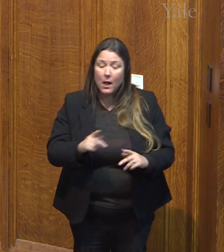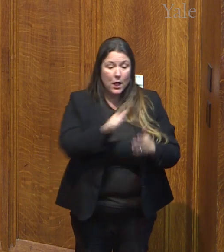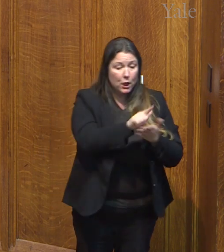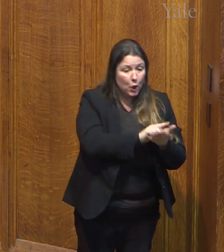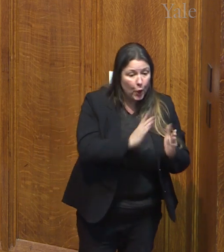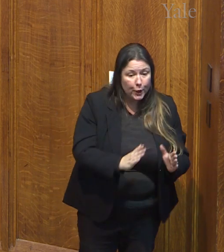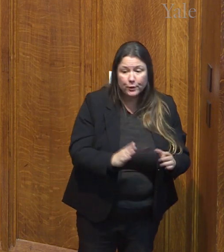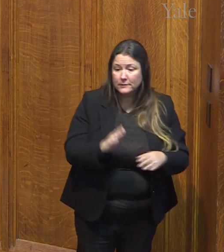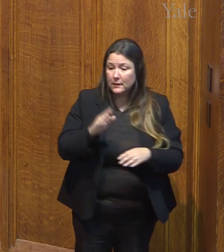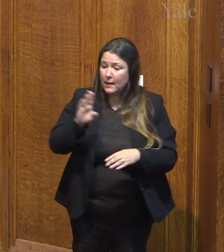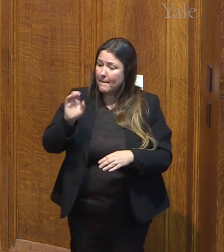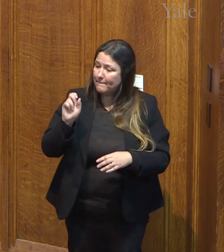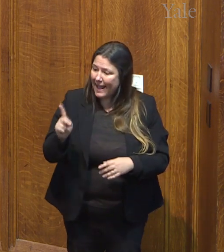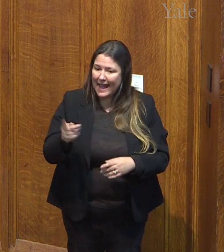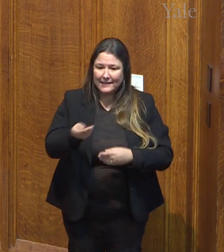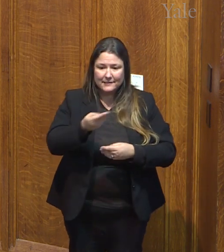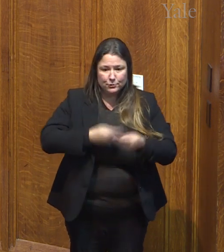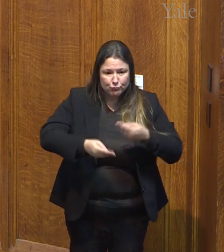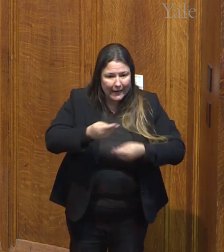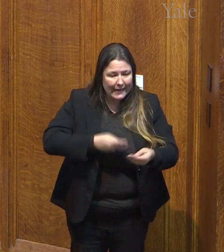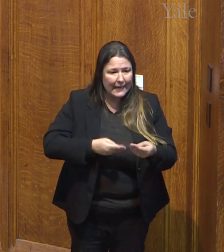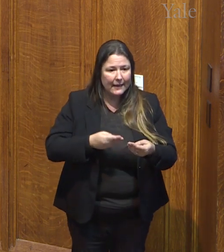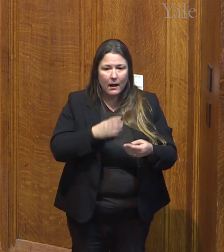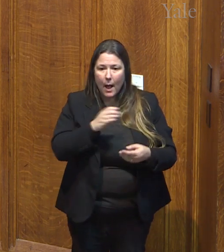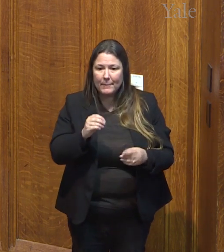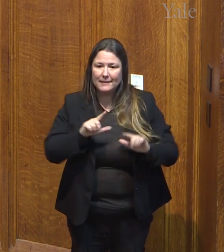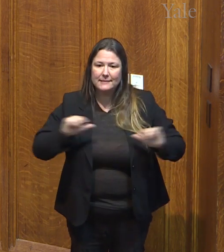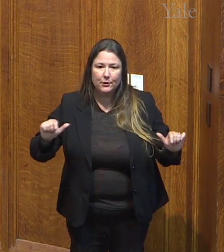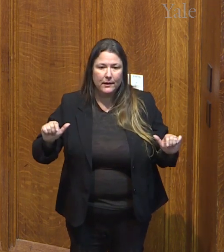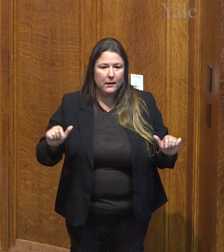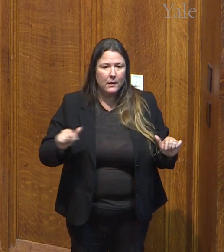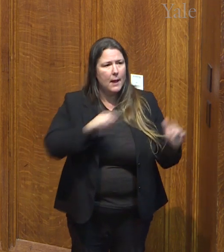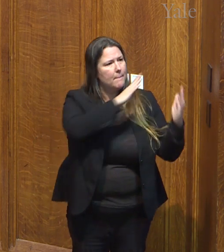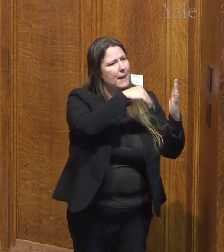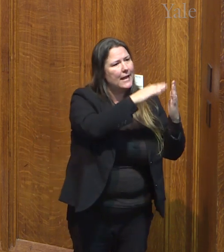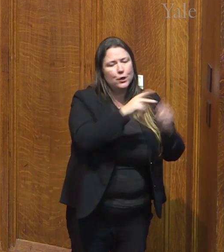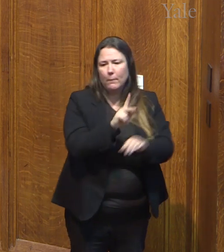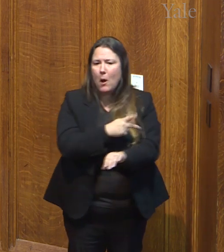trading companies, et cetera. Some were accomplished painters and poets.